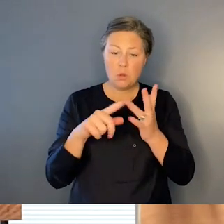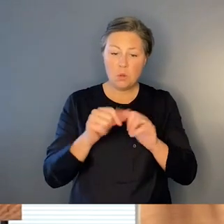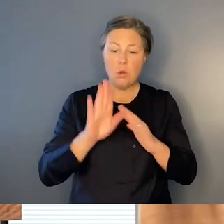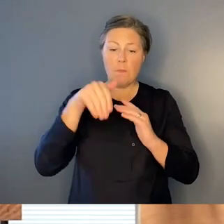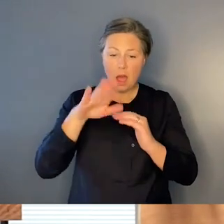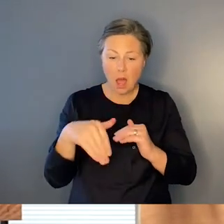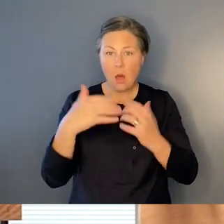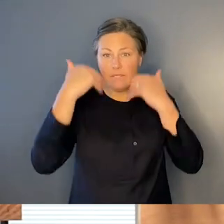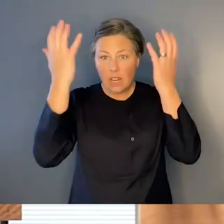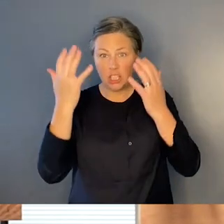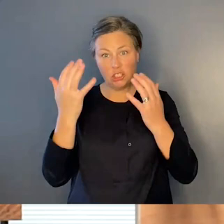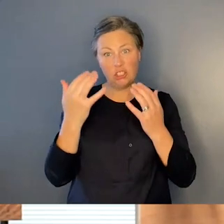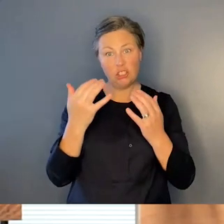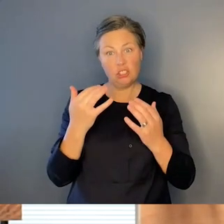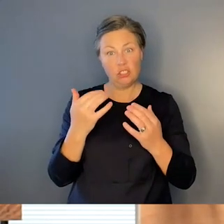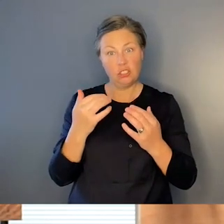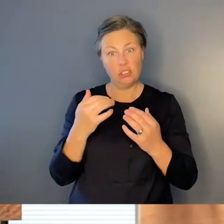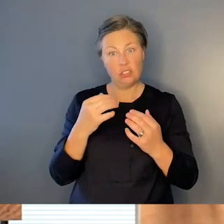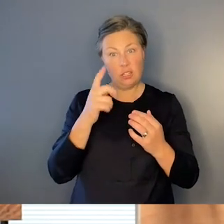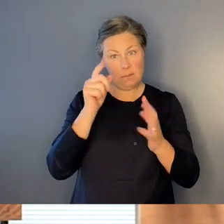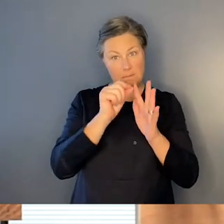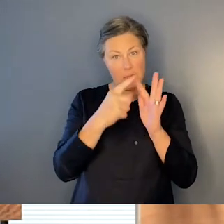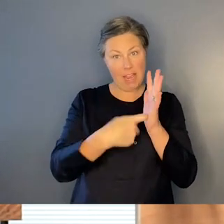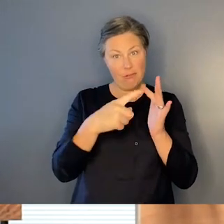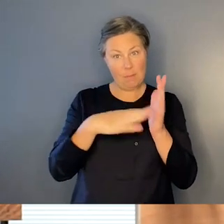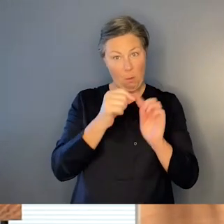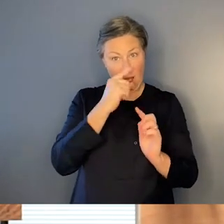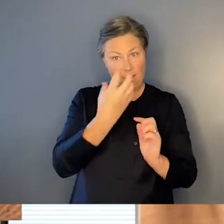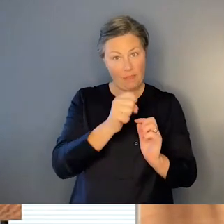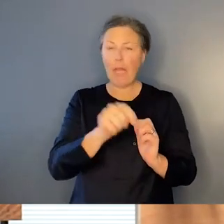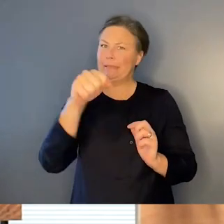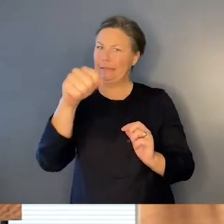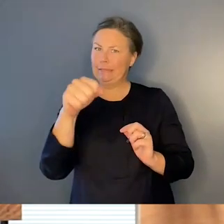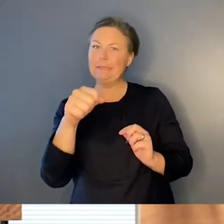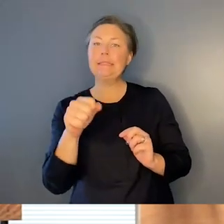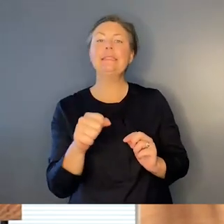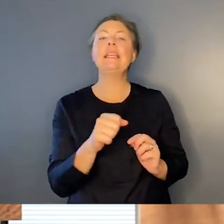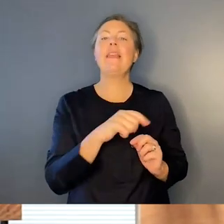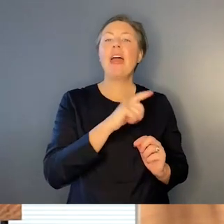but possibly not to the same extent. That's right and they may progress over time.